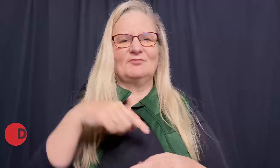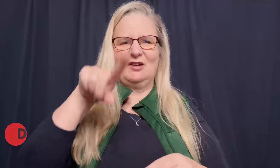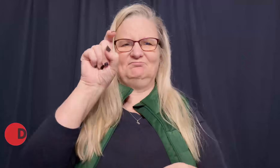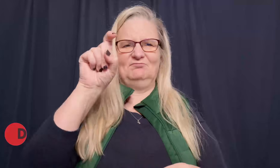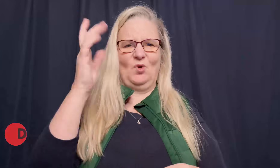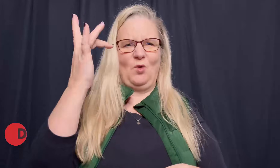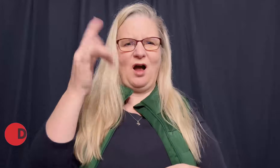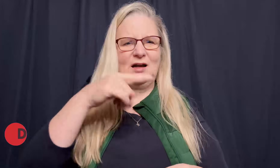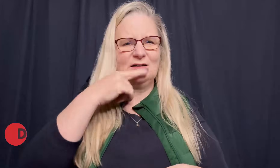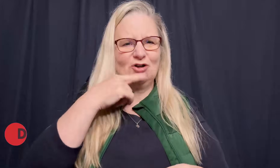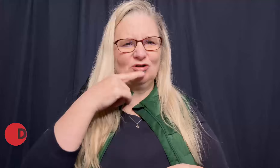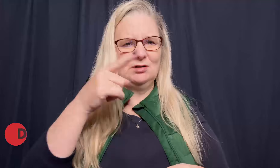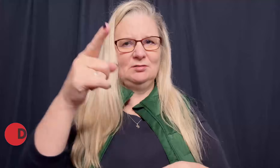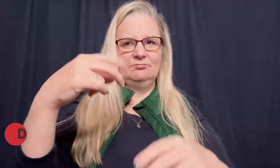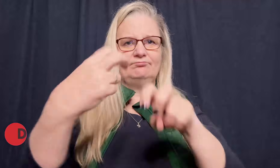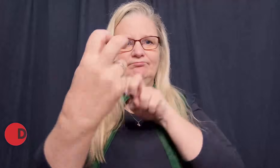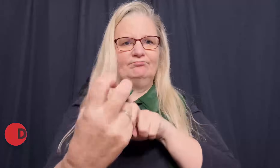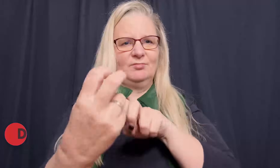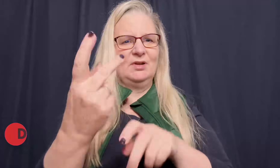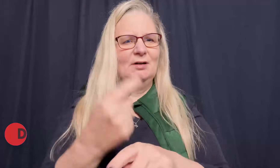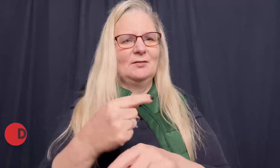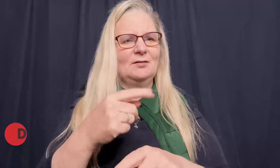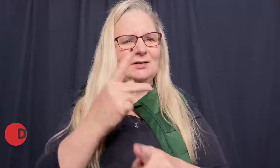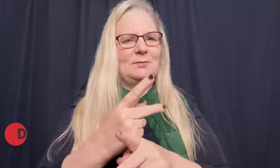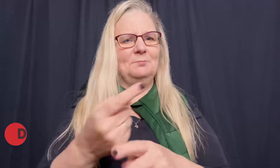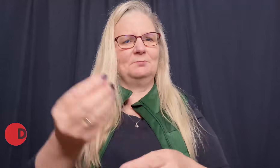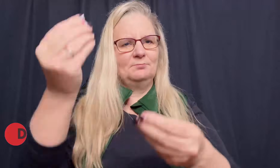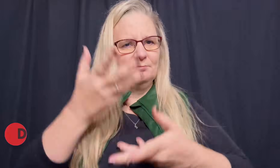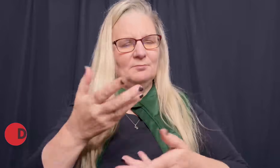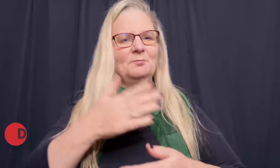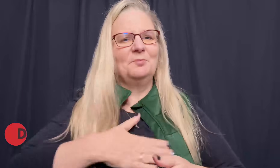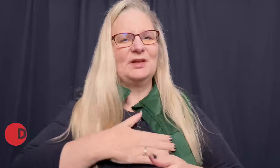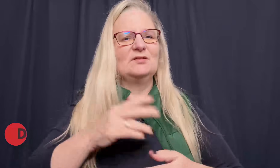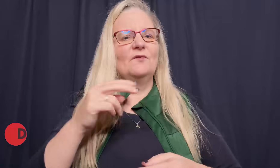I was puzzled at first because the employee asked me to